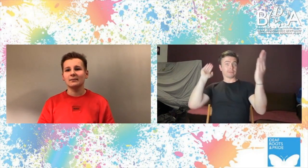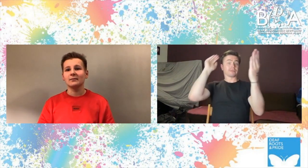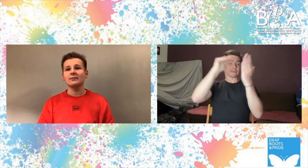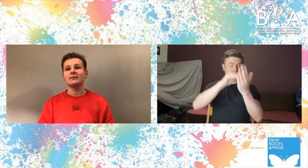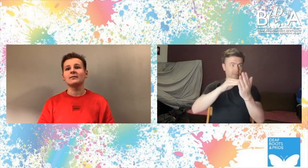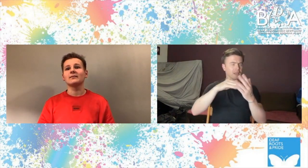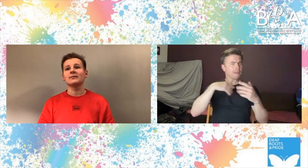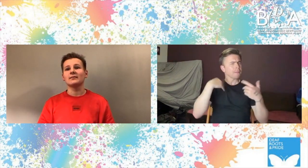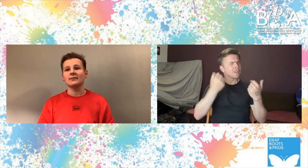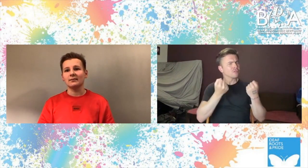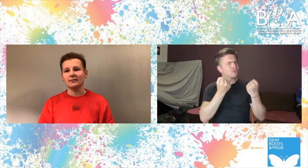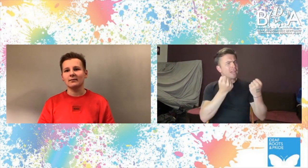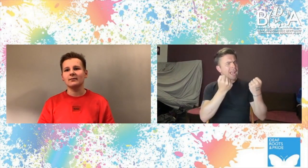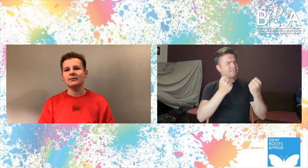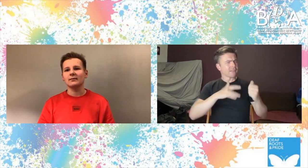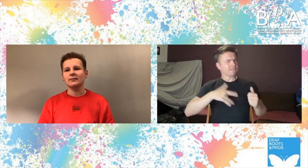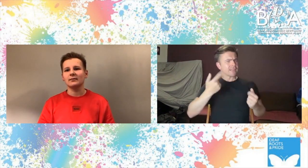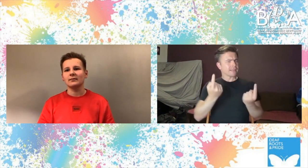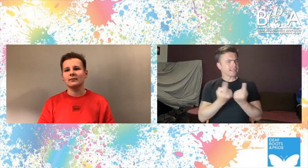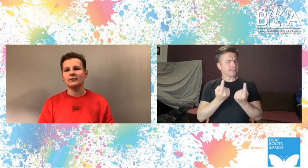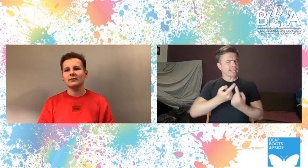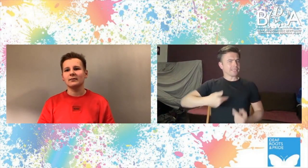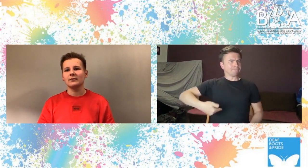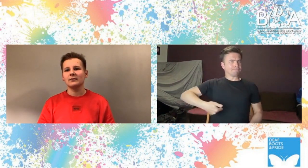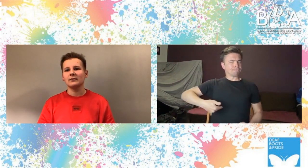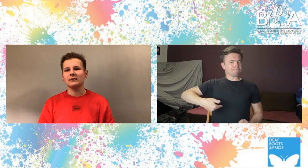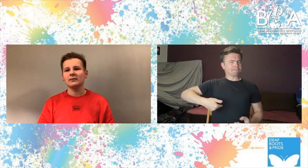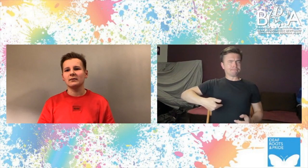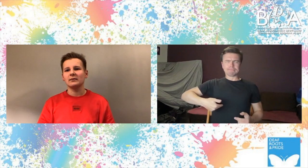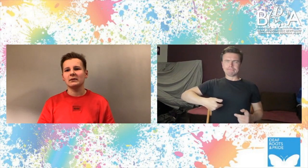was a four-hour drive and when we got there, I just felt in my gut that there